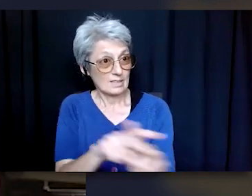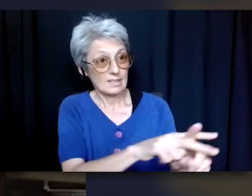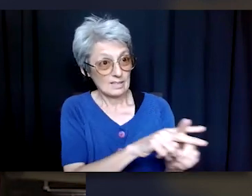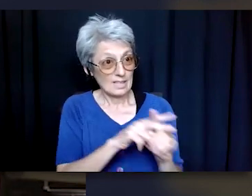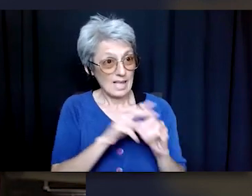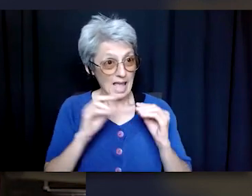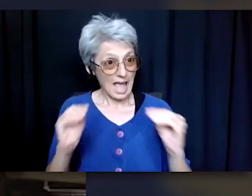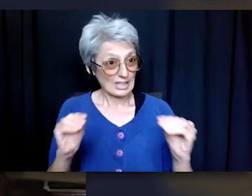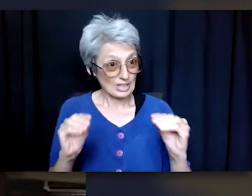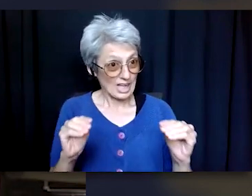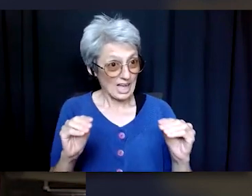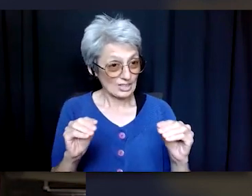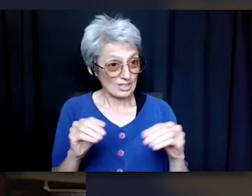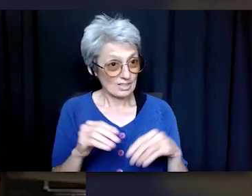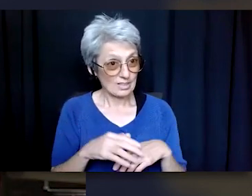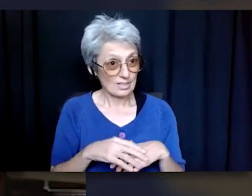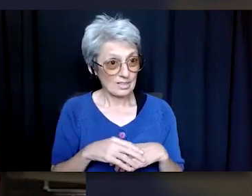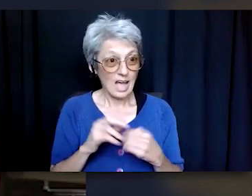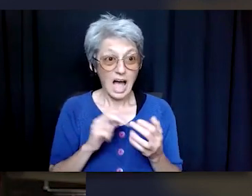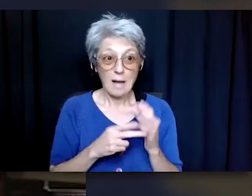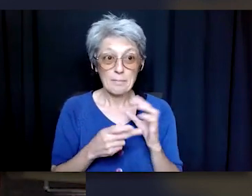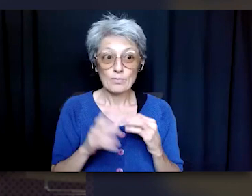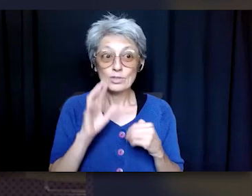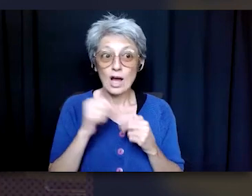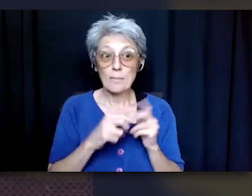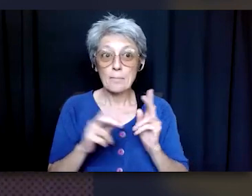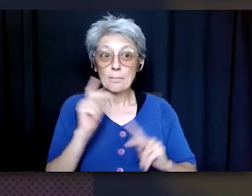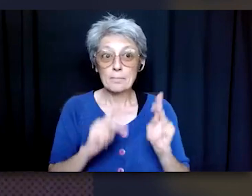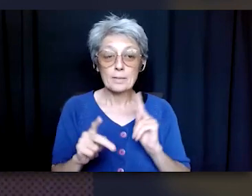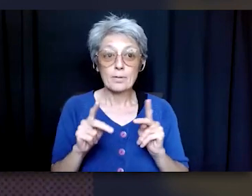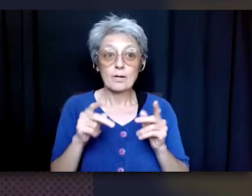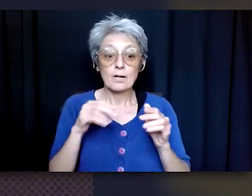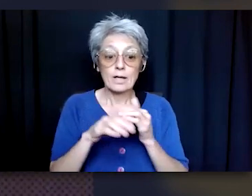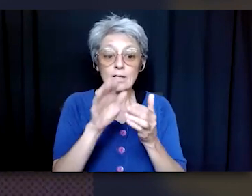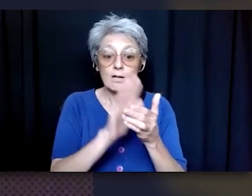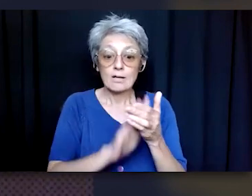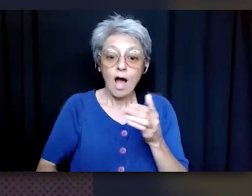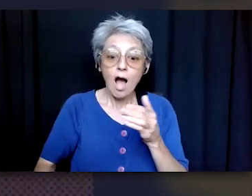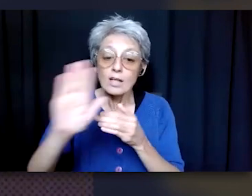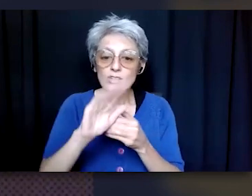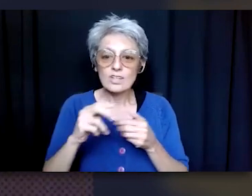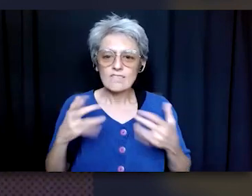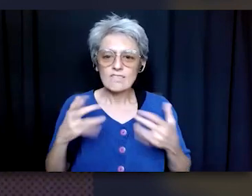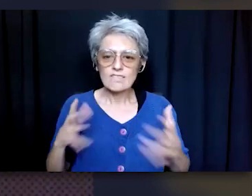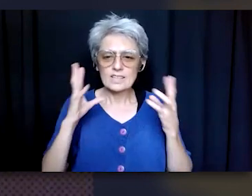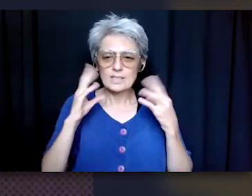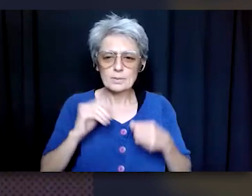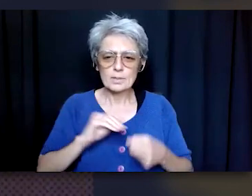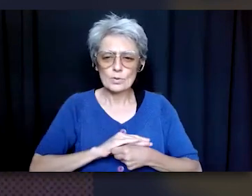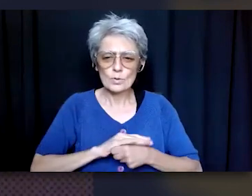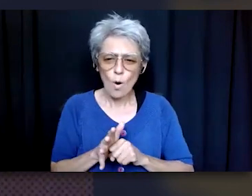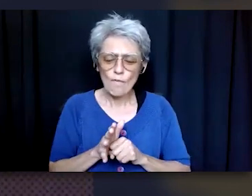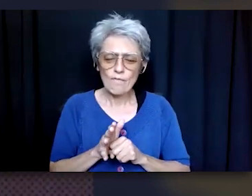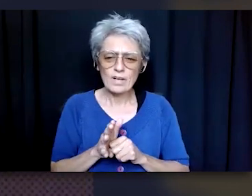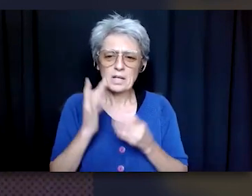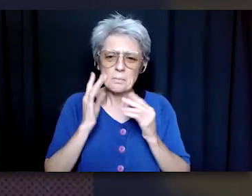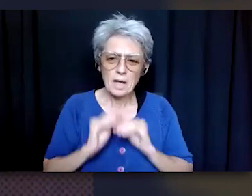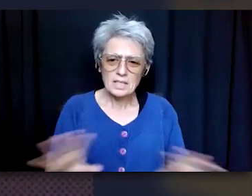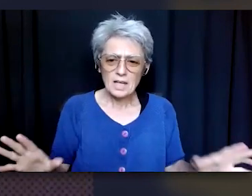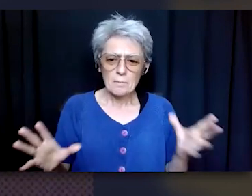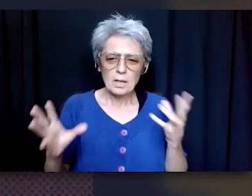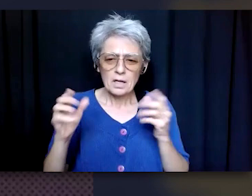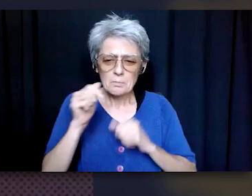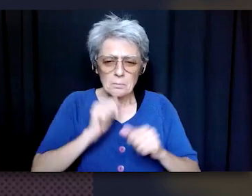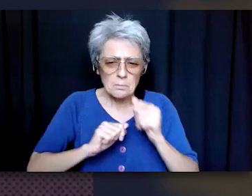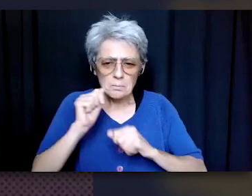been through a pandemic on top of. And what I want to ask us before we go forward is to think about